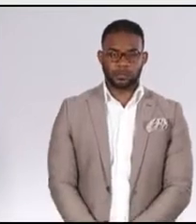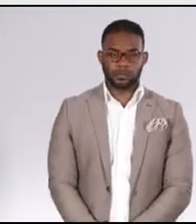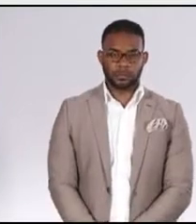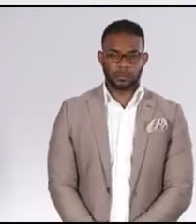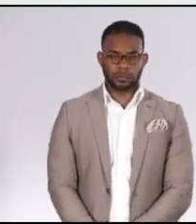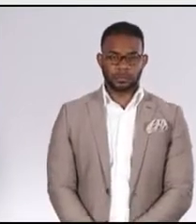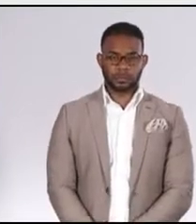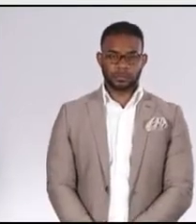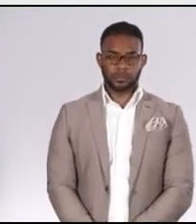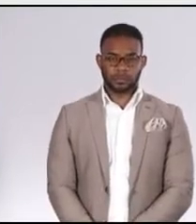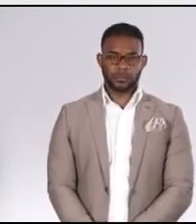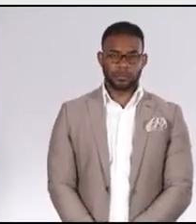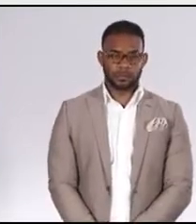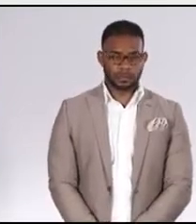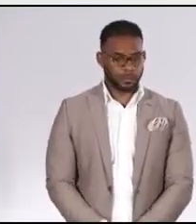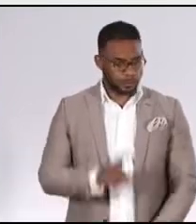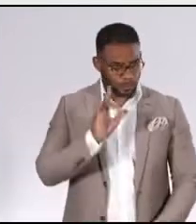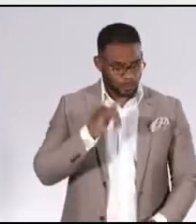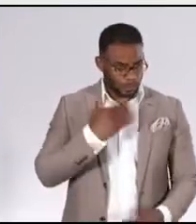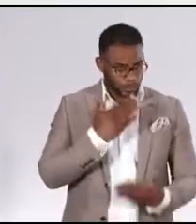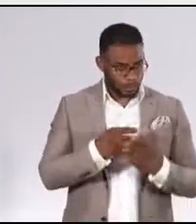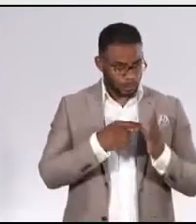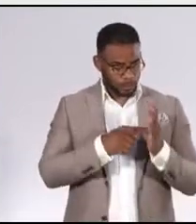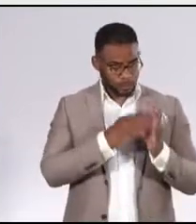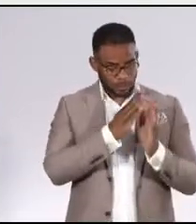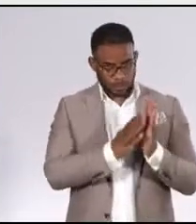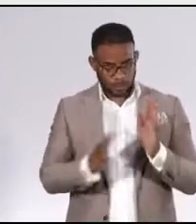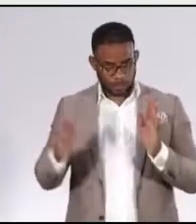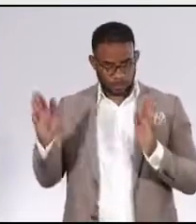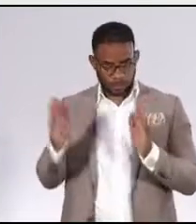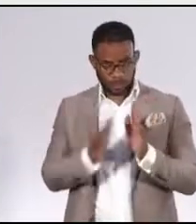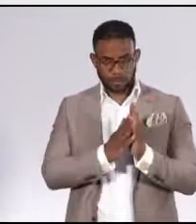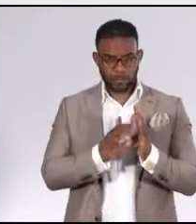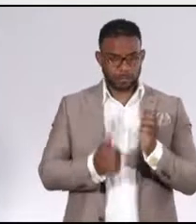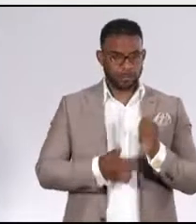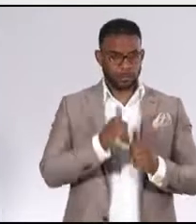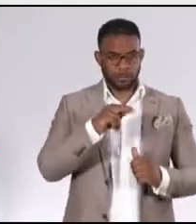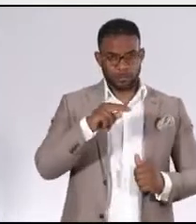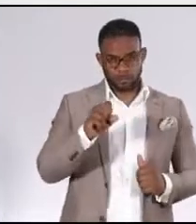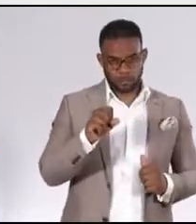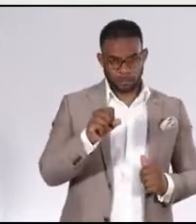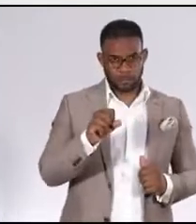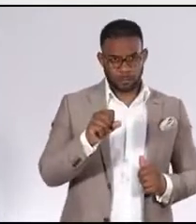um It looks like we have good representation, across uh, most of the us uh time zones,